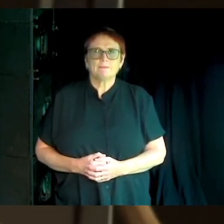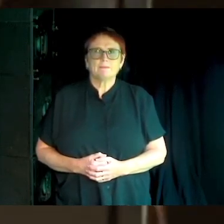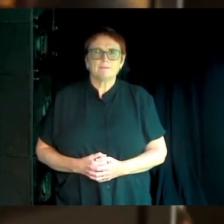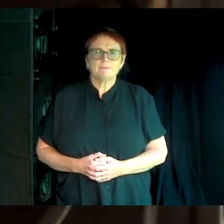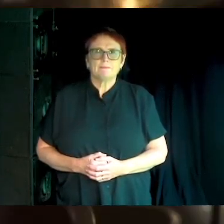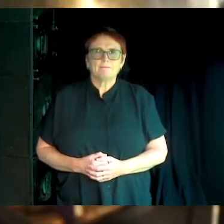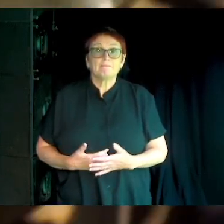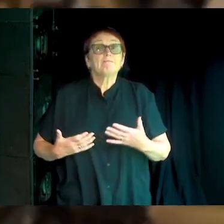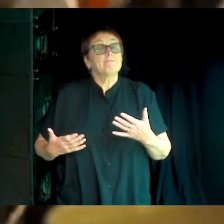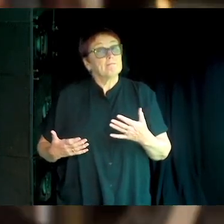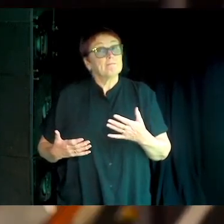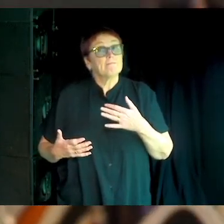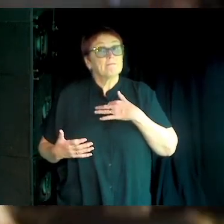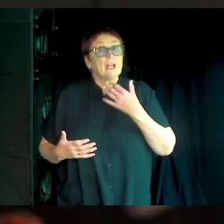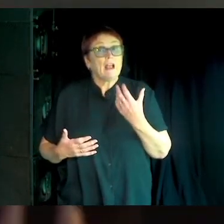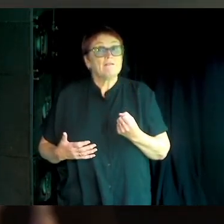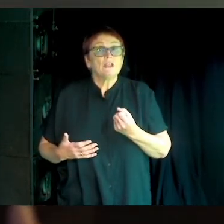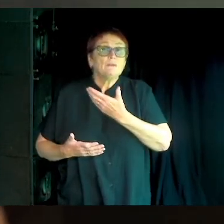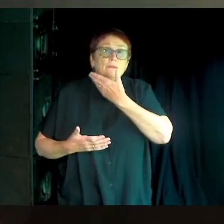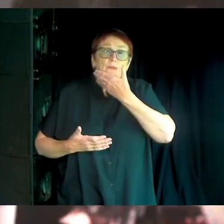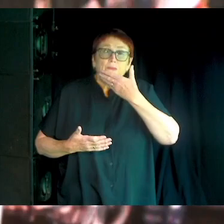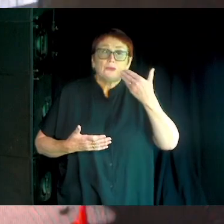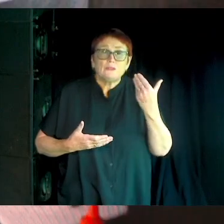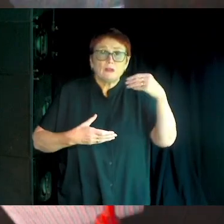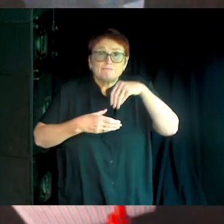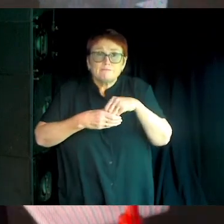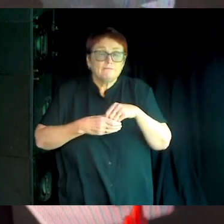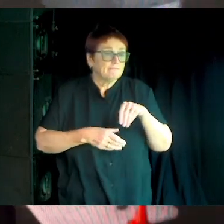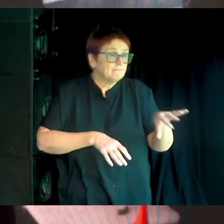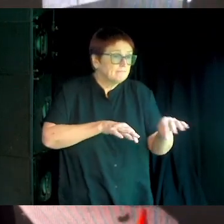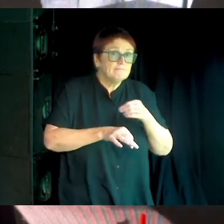the trick is I actually got a lot of beautiful ingredients from my garden because I always tell